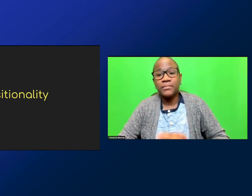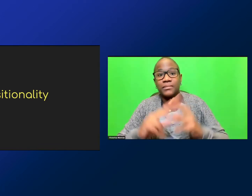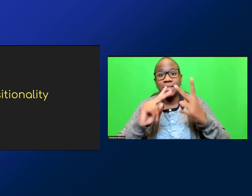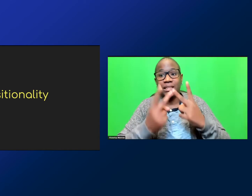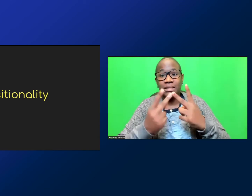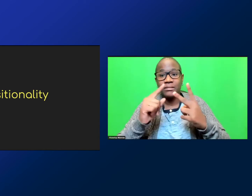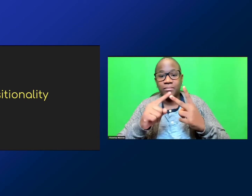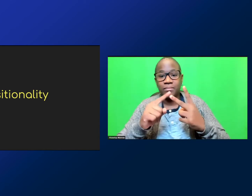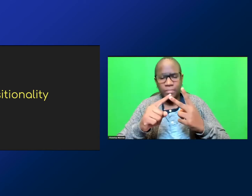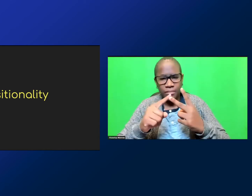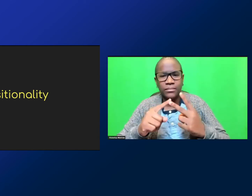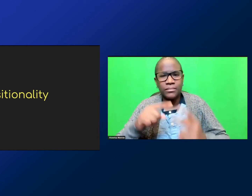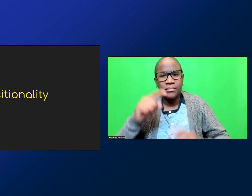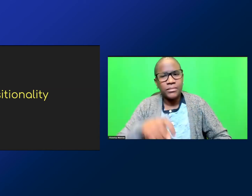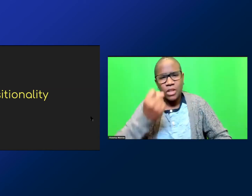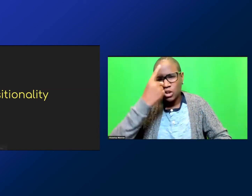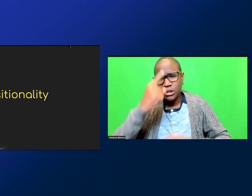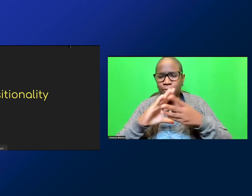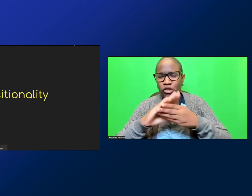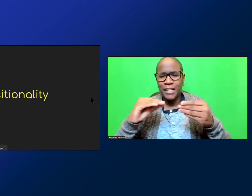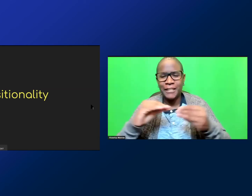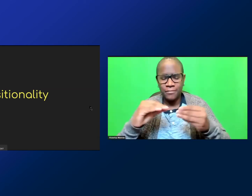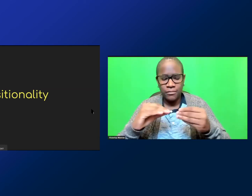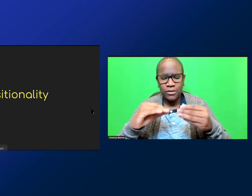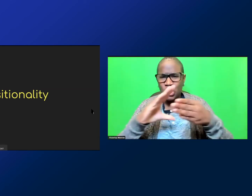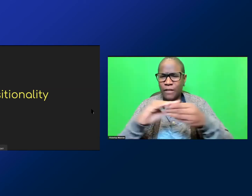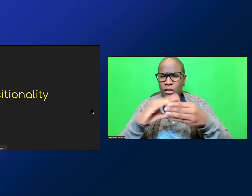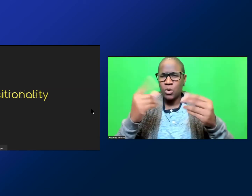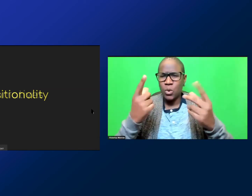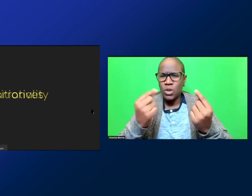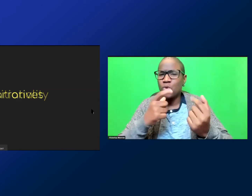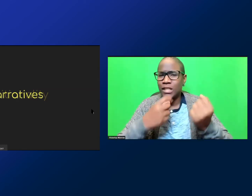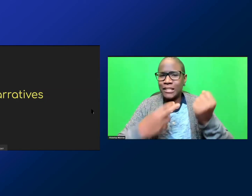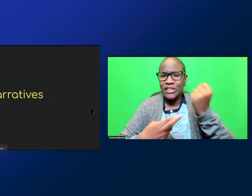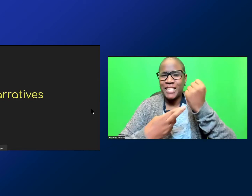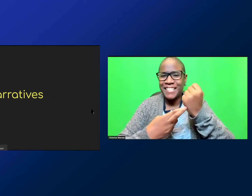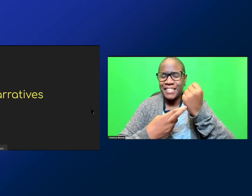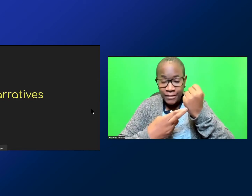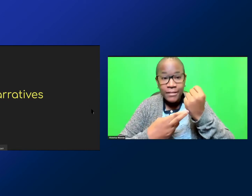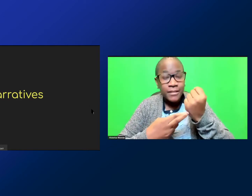of children's literature secondly it's critical that you understand the narrative and what it's